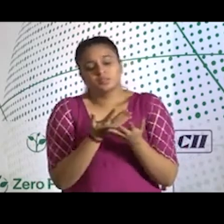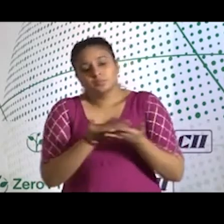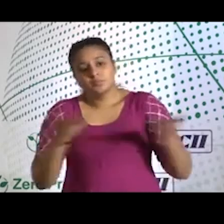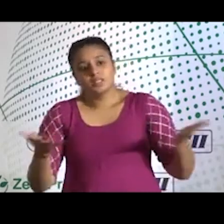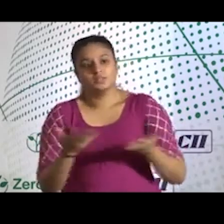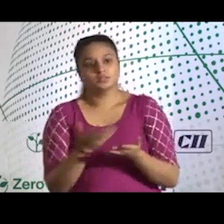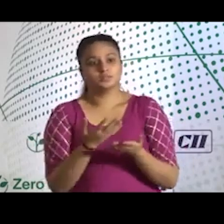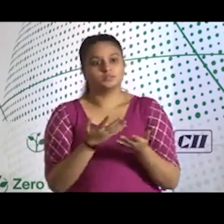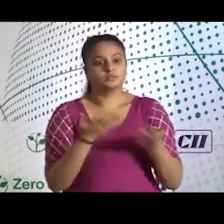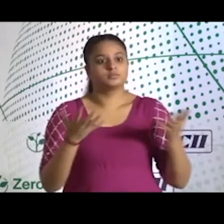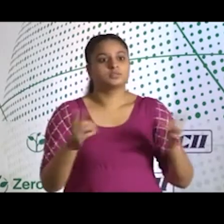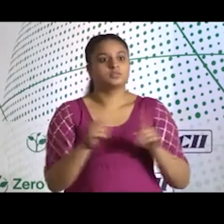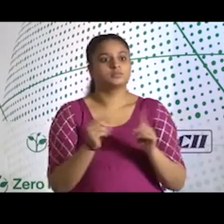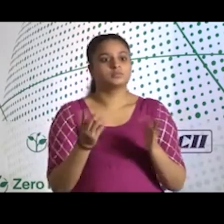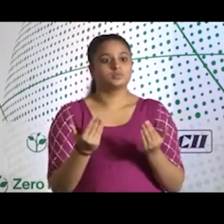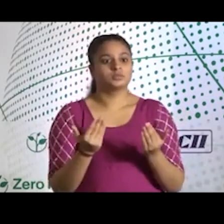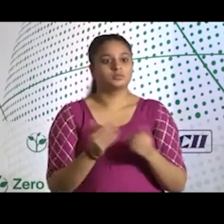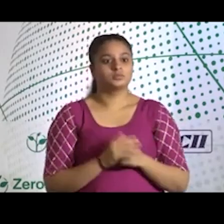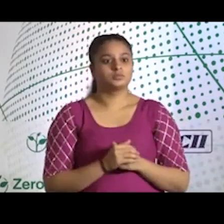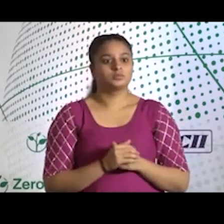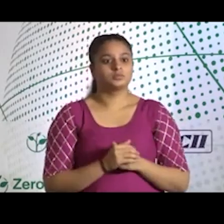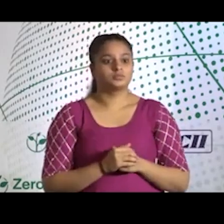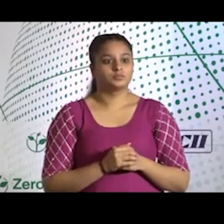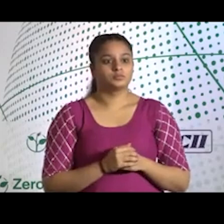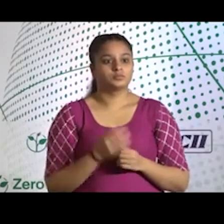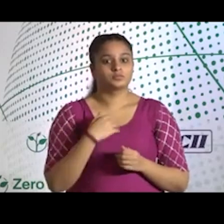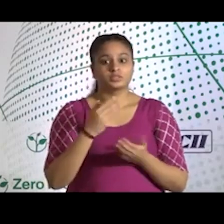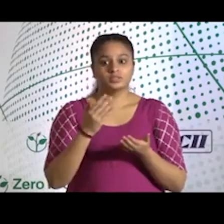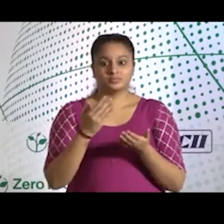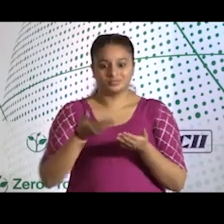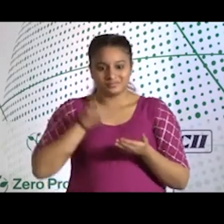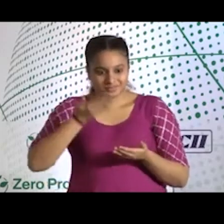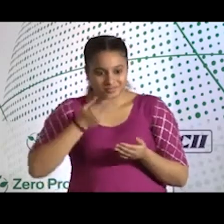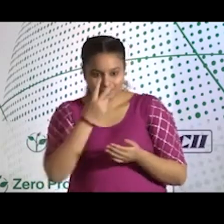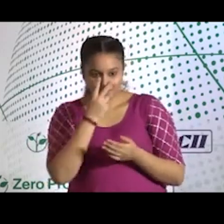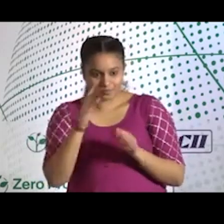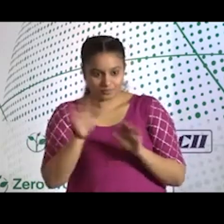So we are working with AI to deliver. We are treating blind people on assistive technology,